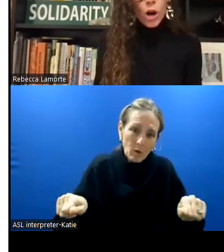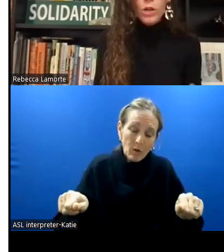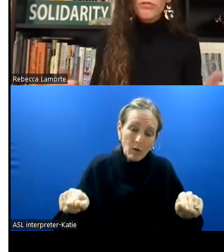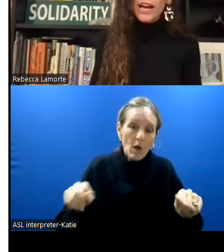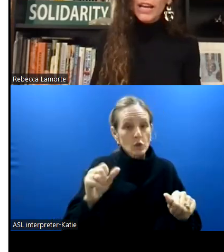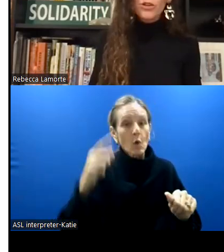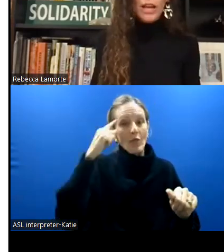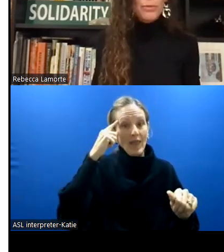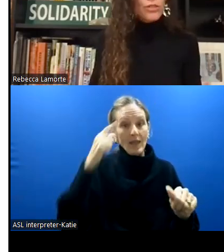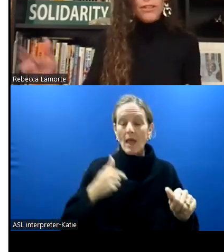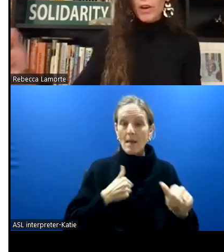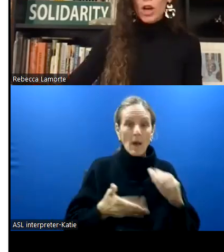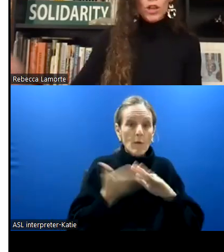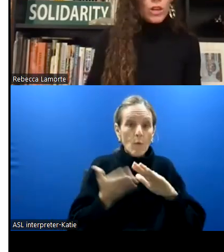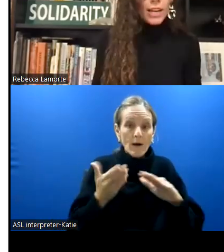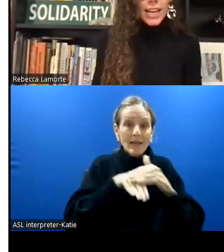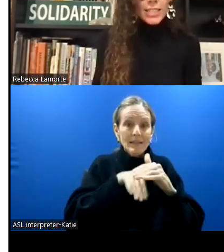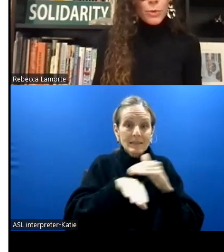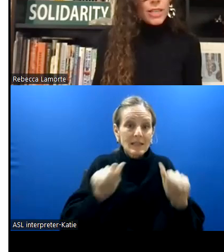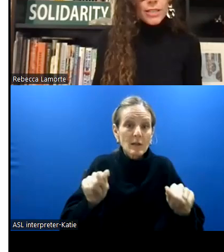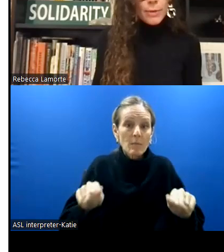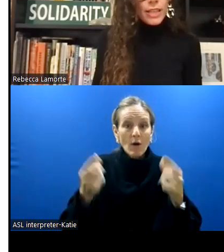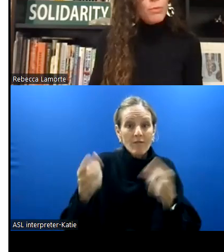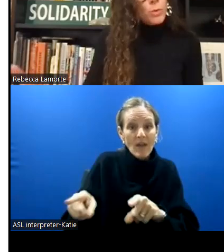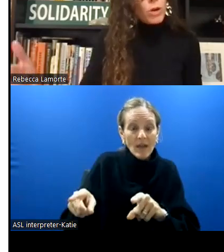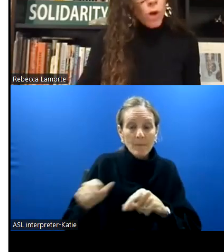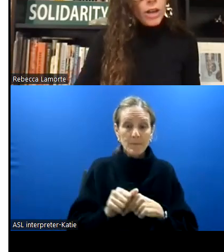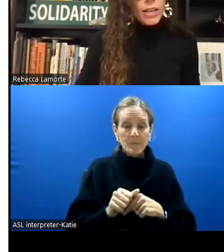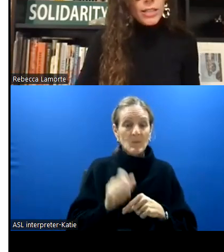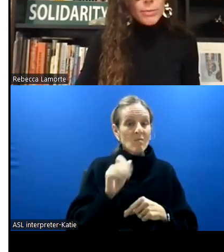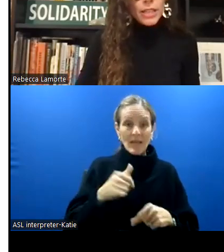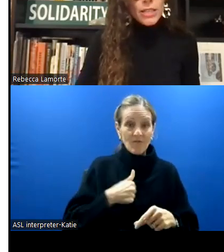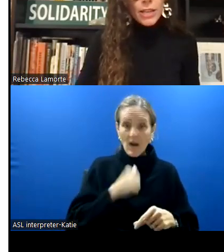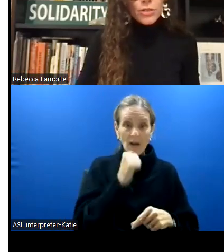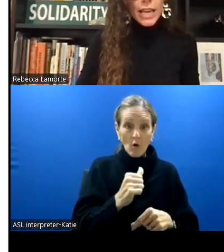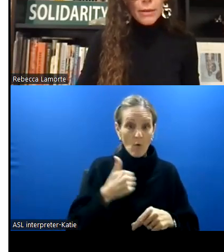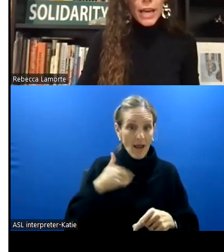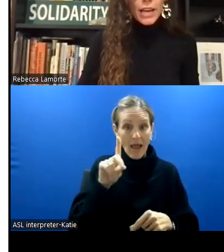Are you inviting your neighbors? If you're not a candidate with a disability, but you wanna run a disability-centered campaign,